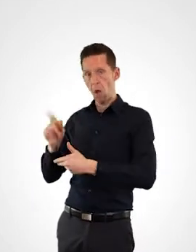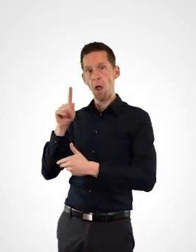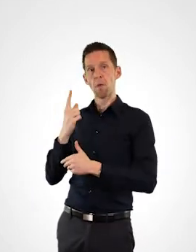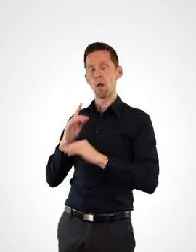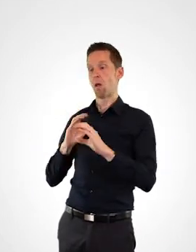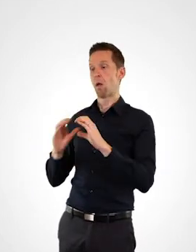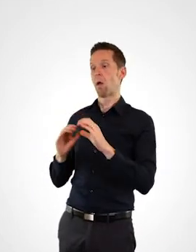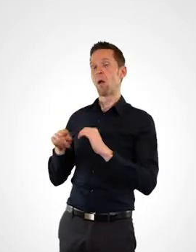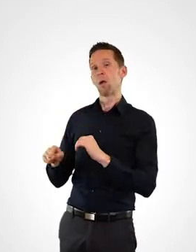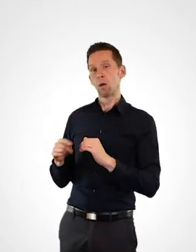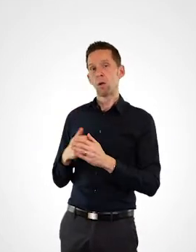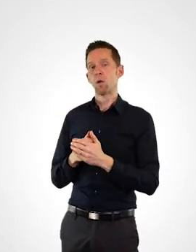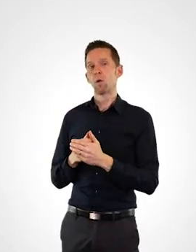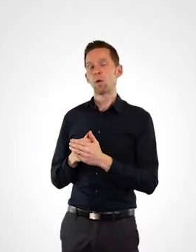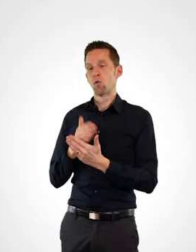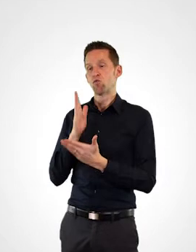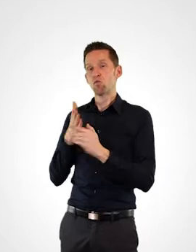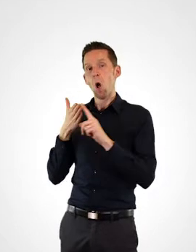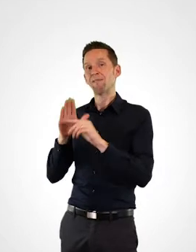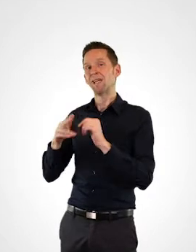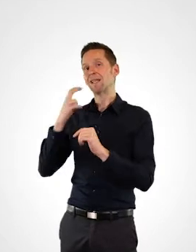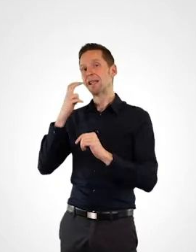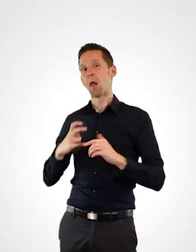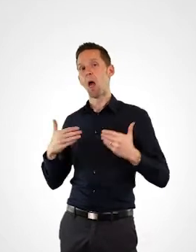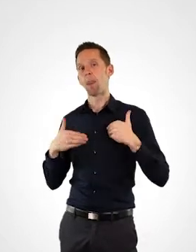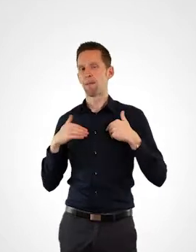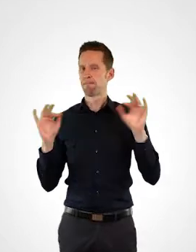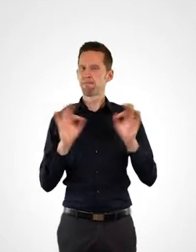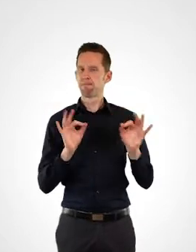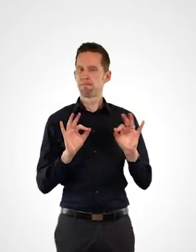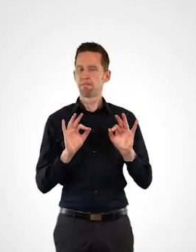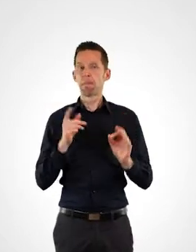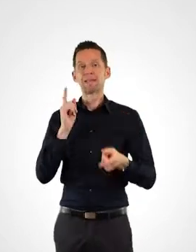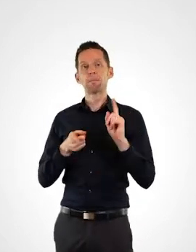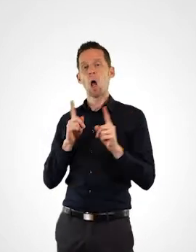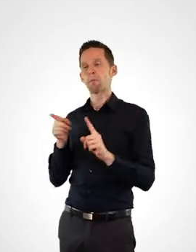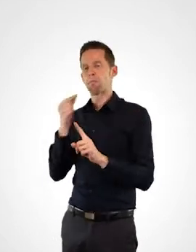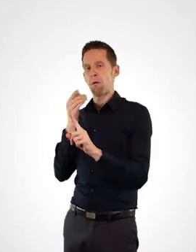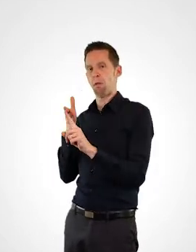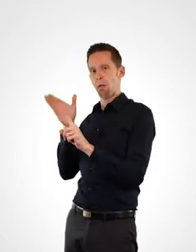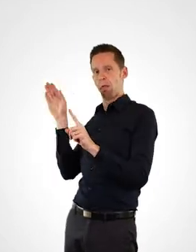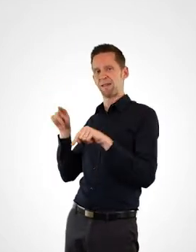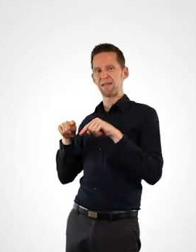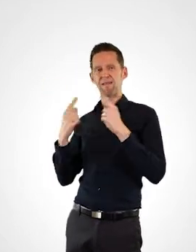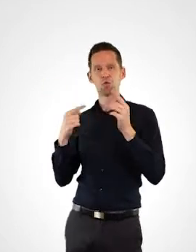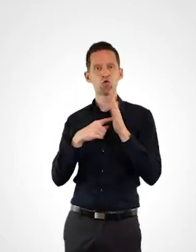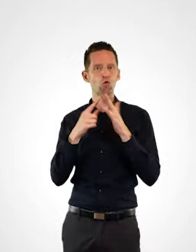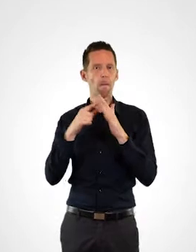is really not on dental health. Sometimes the conversations went off topic